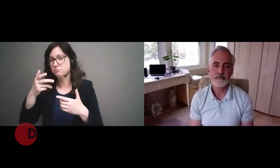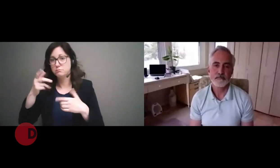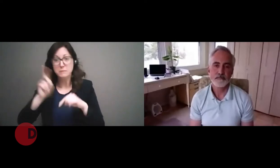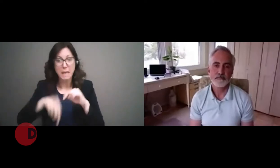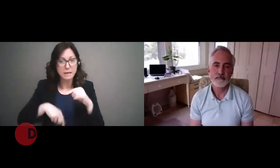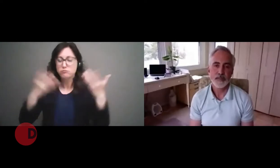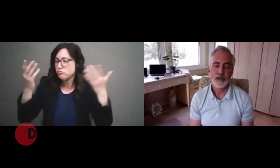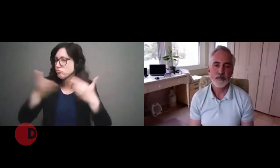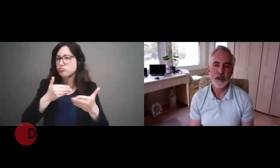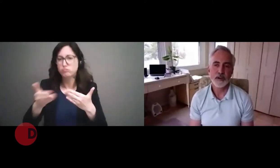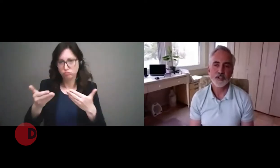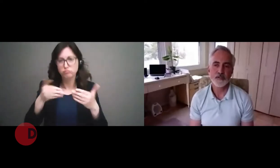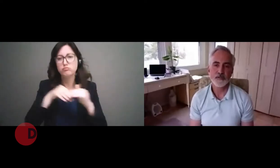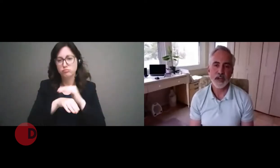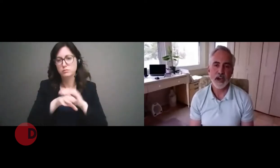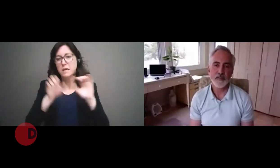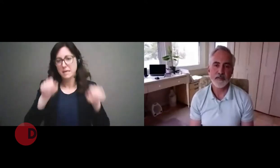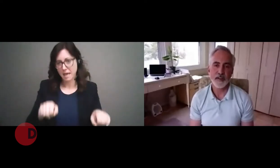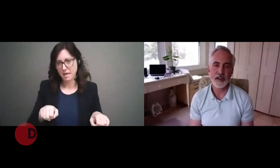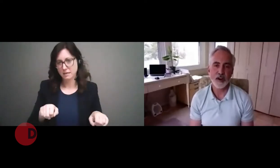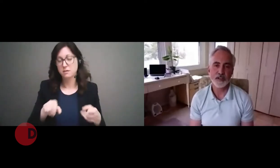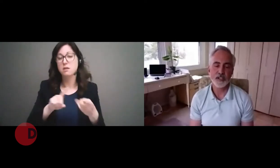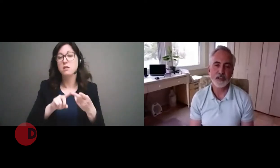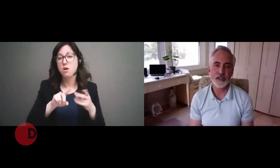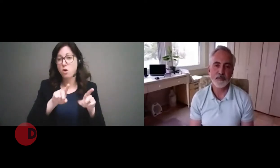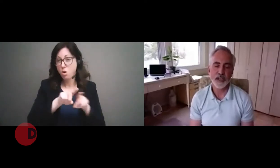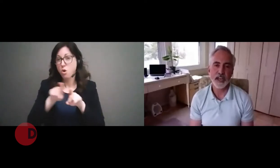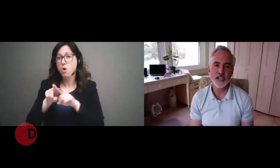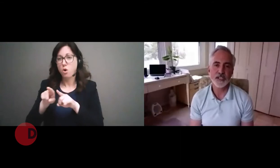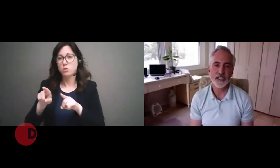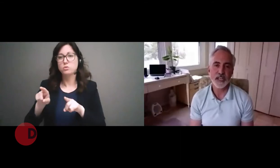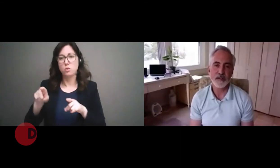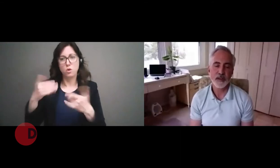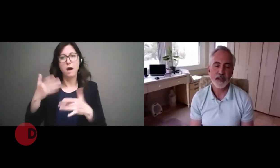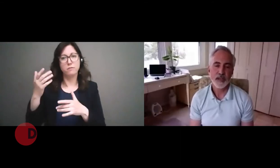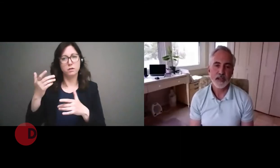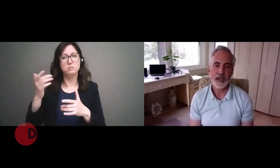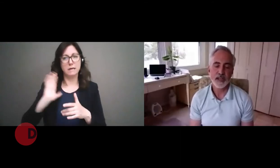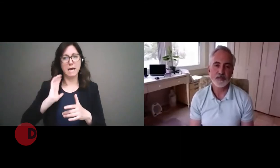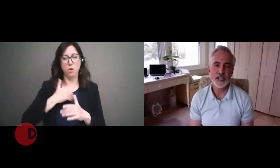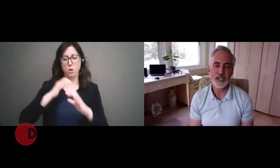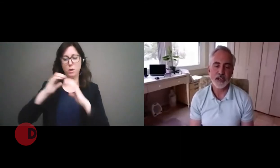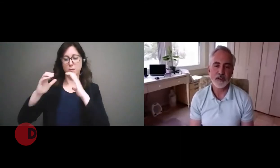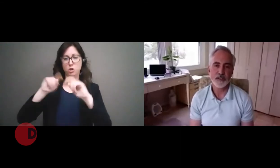Our communications team is also expanding with the goal to reach